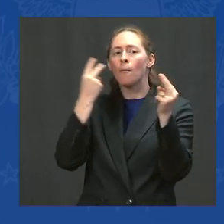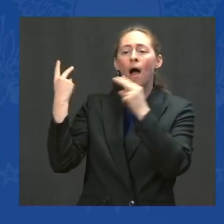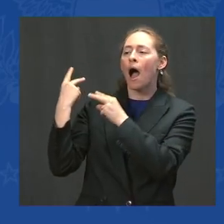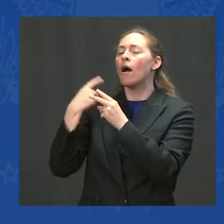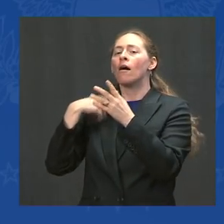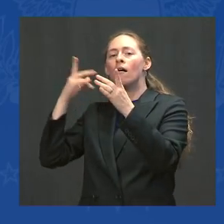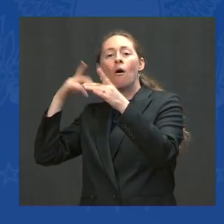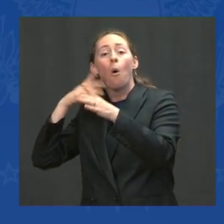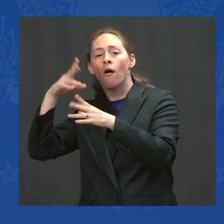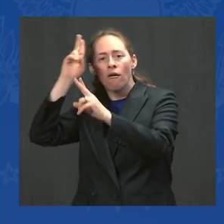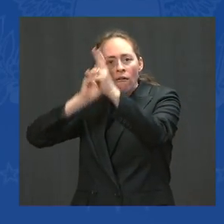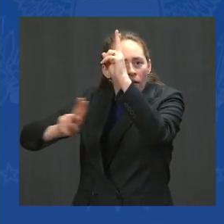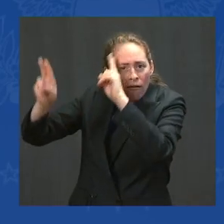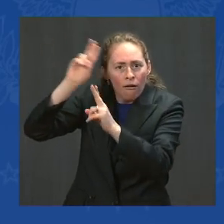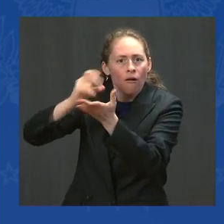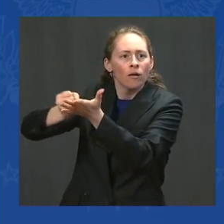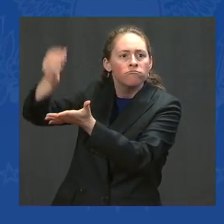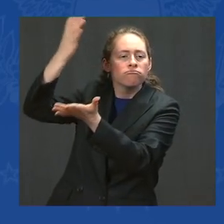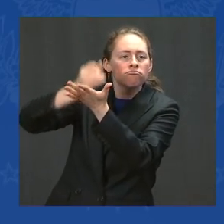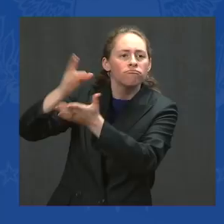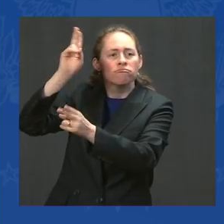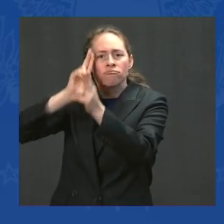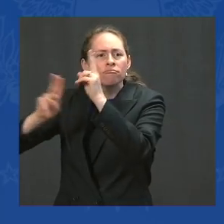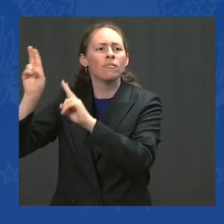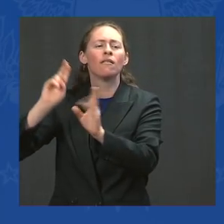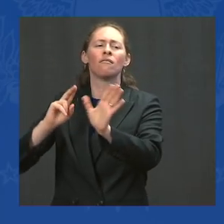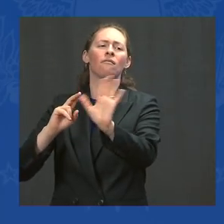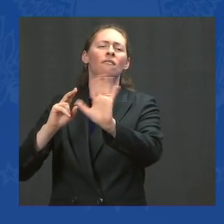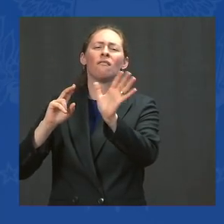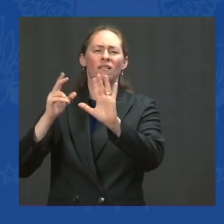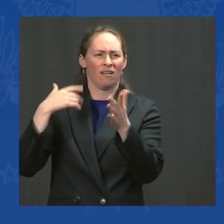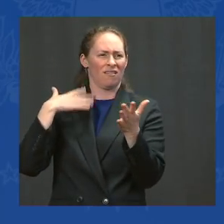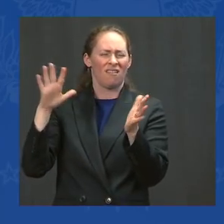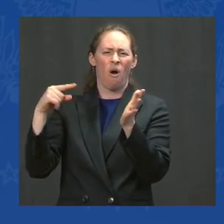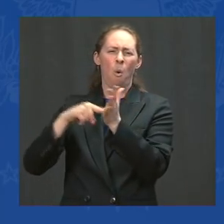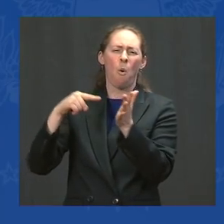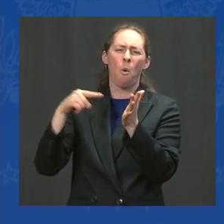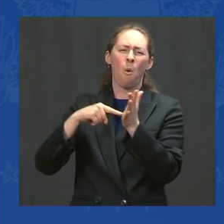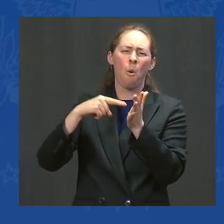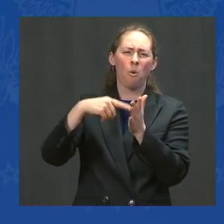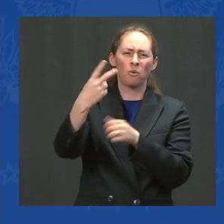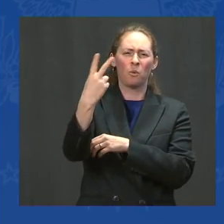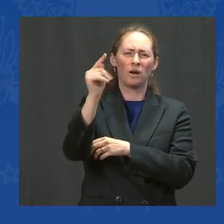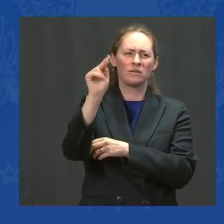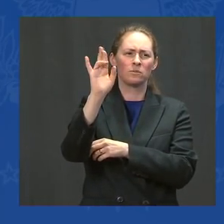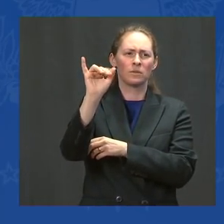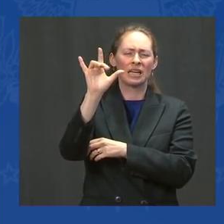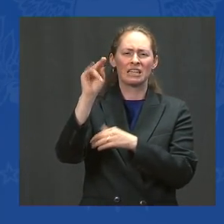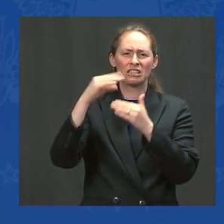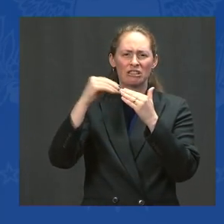in deficit-financed corporate tax giveaways that did nothing to make our economy more productive or resilient.